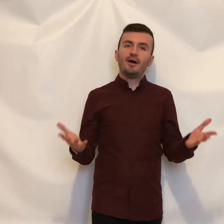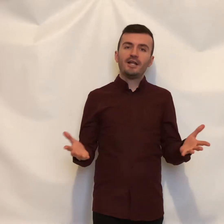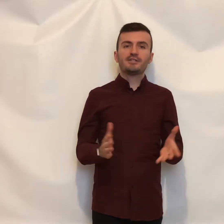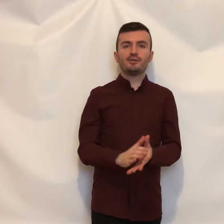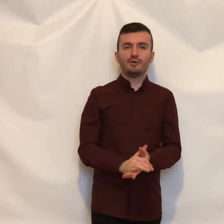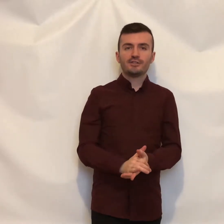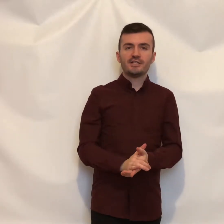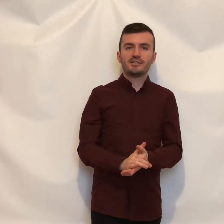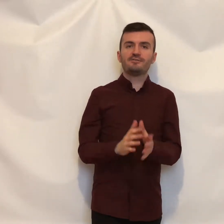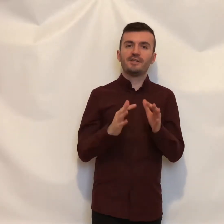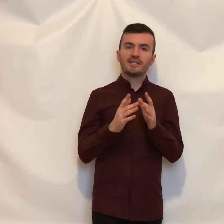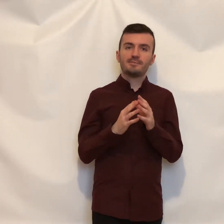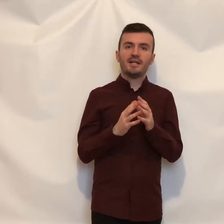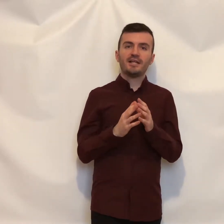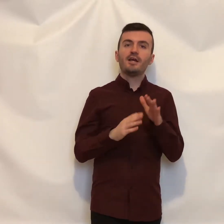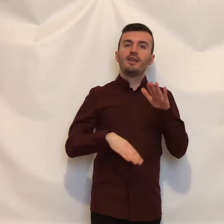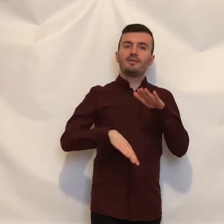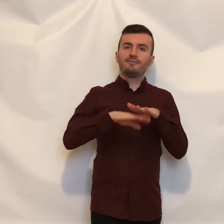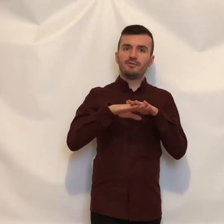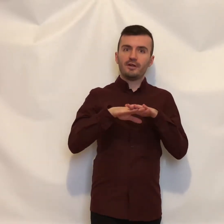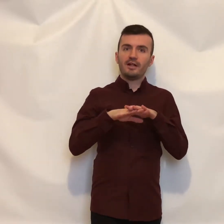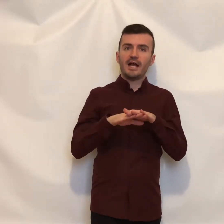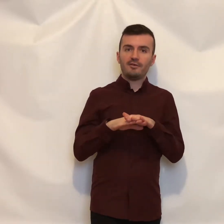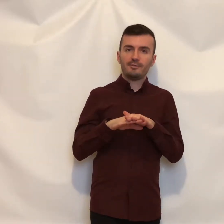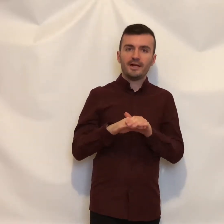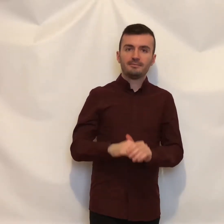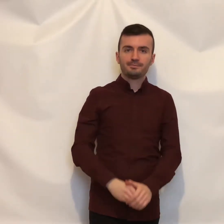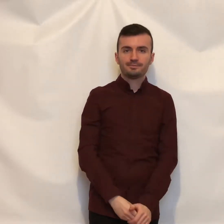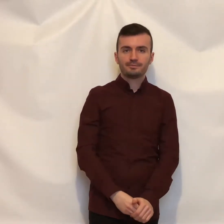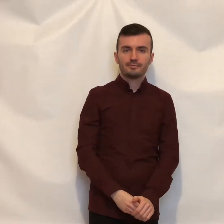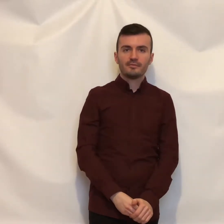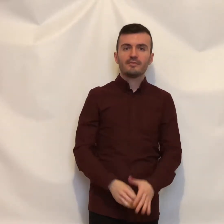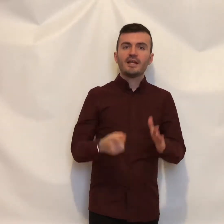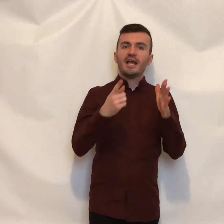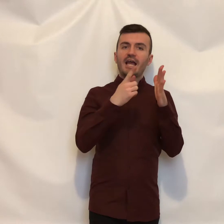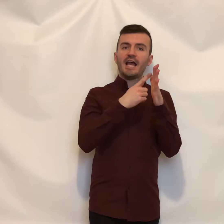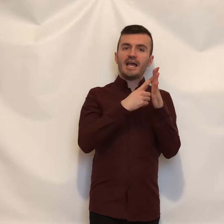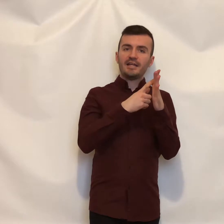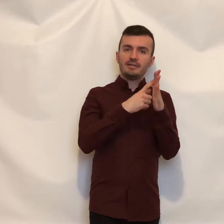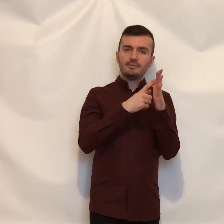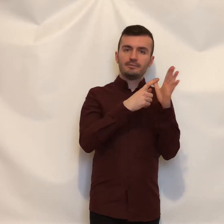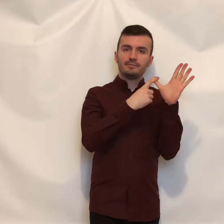now let's launch into fingerspelling the full alphabet 'a'